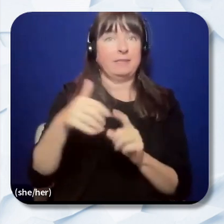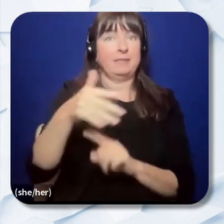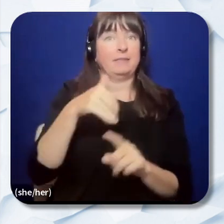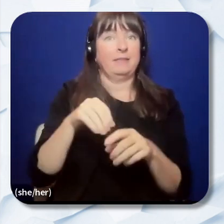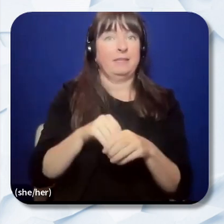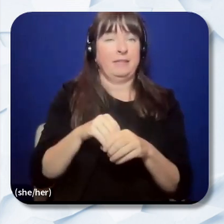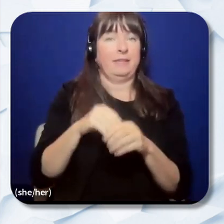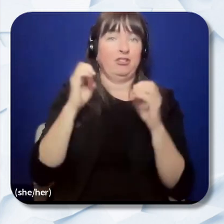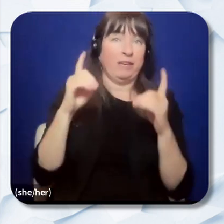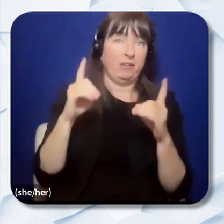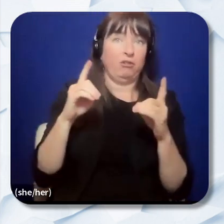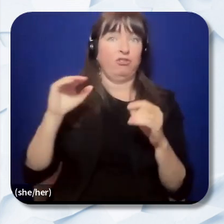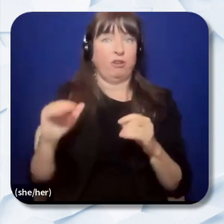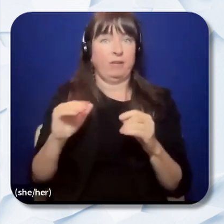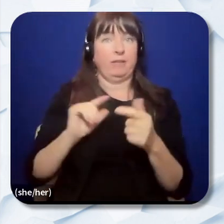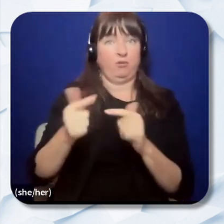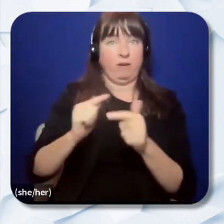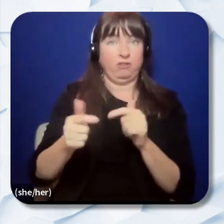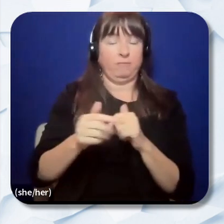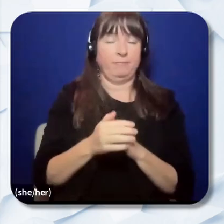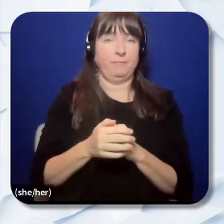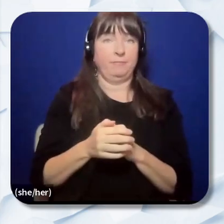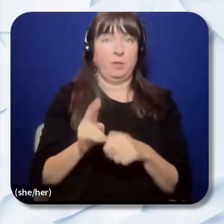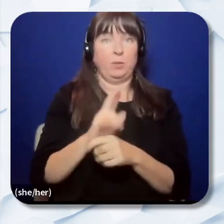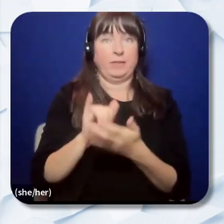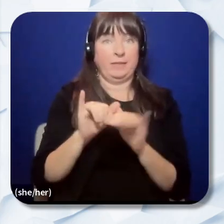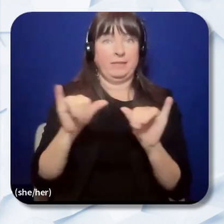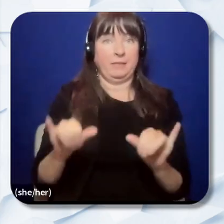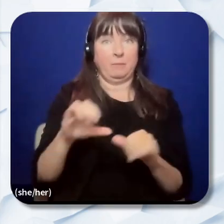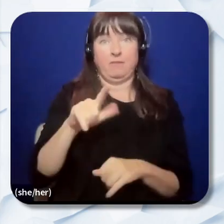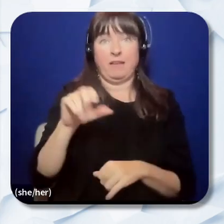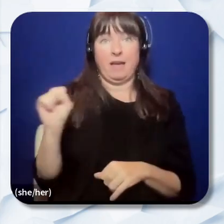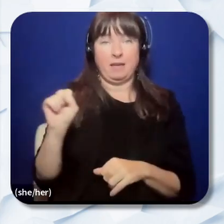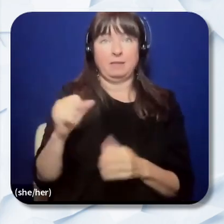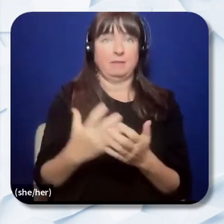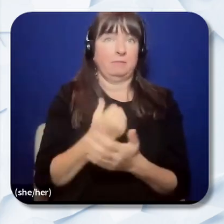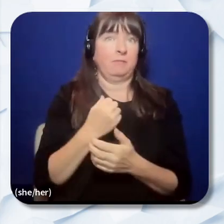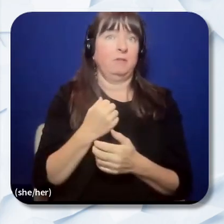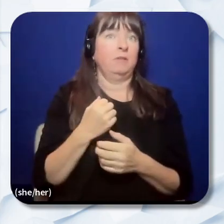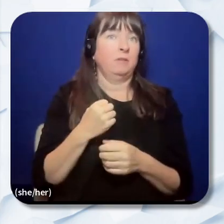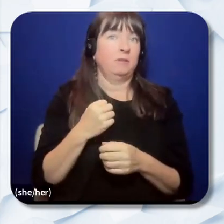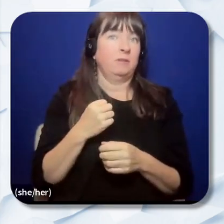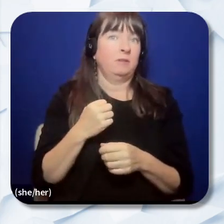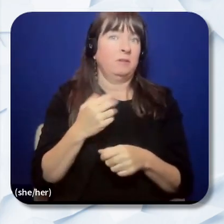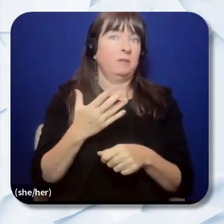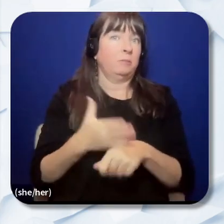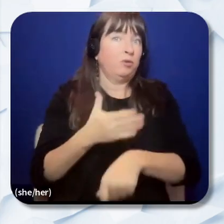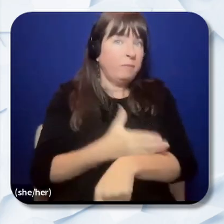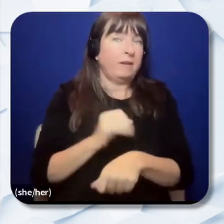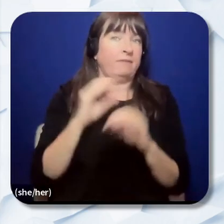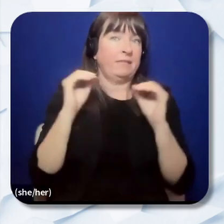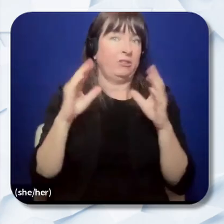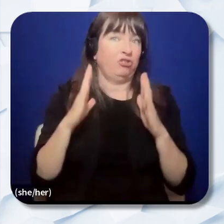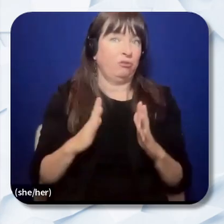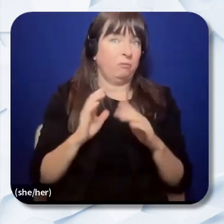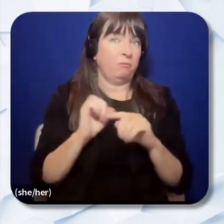interaction. Using the system of CLASS optimizes on the improvement of teacher practice and also